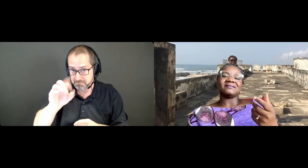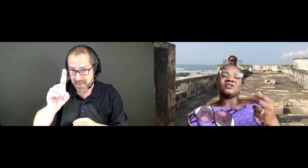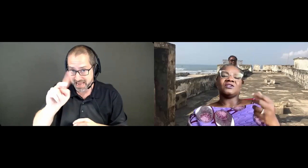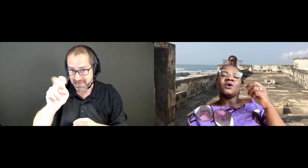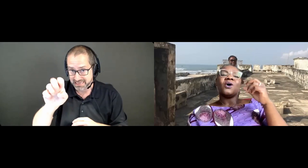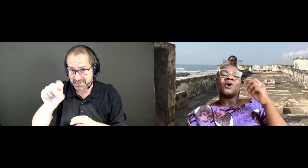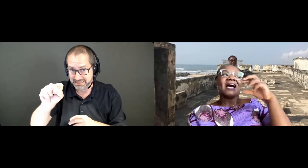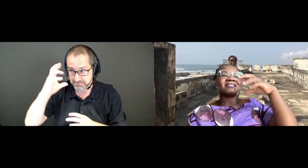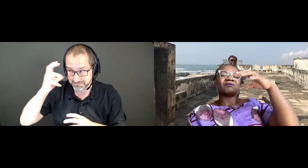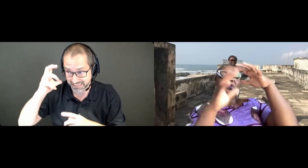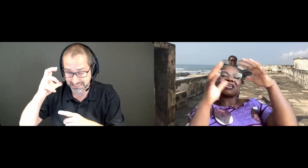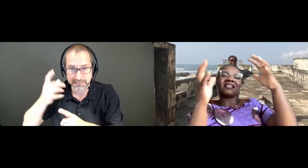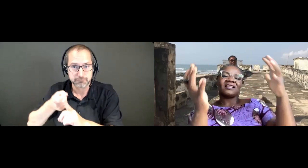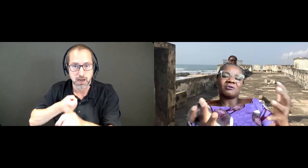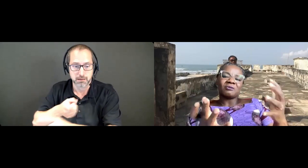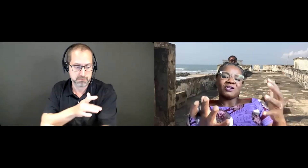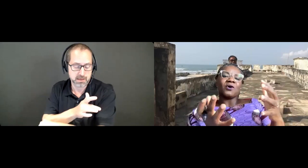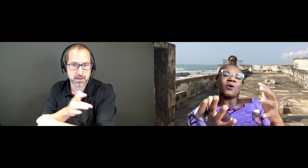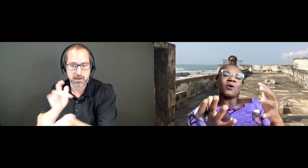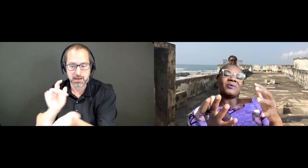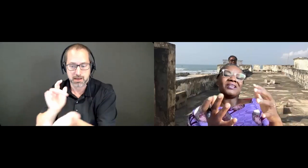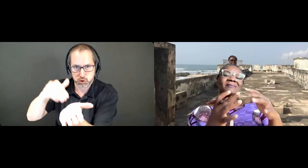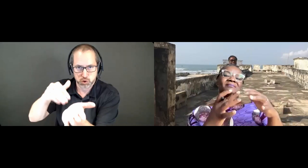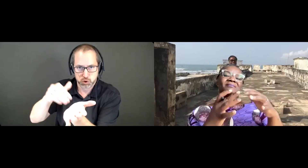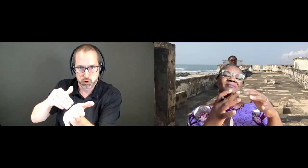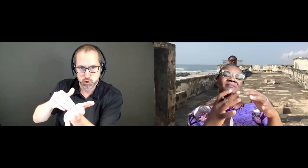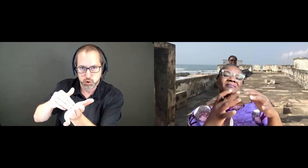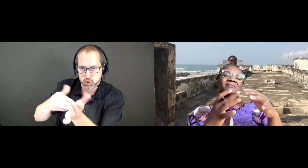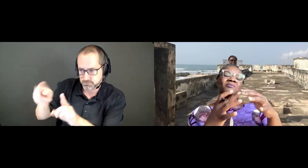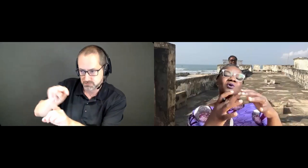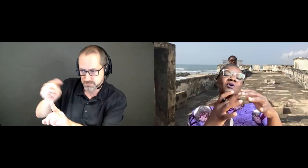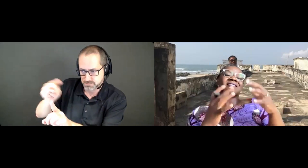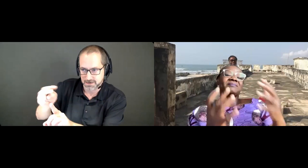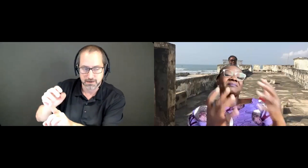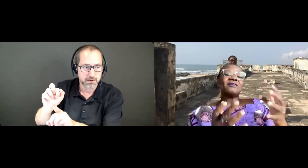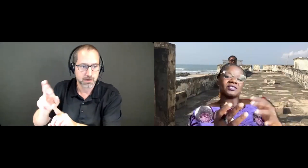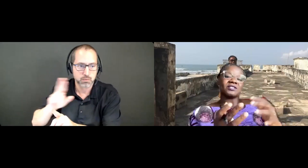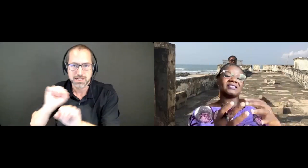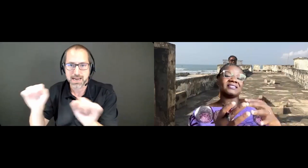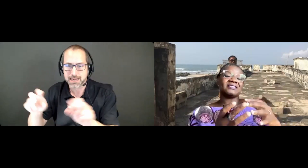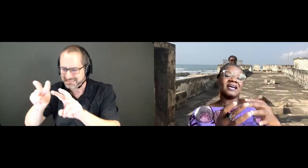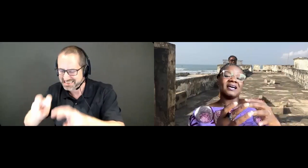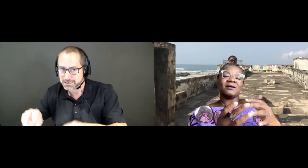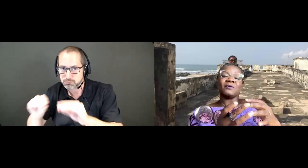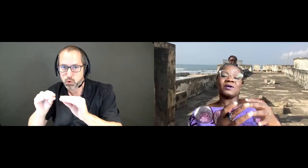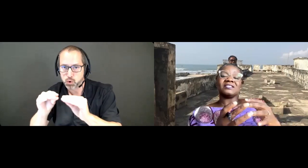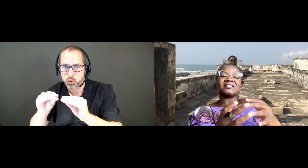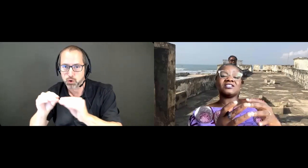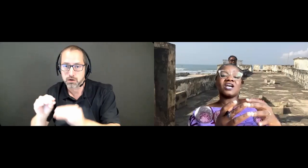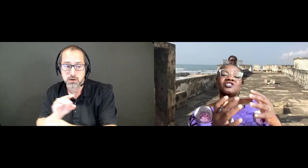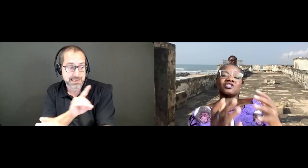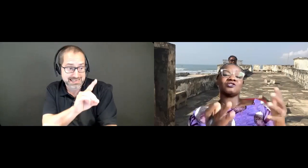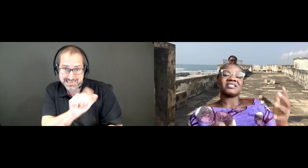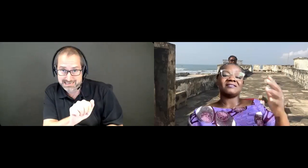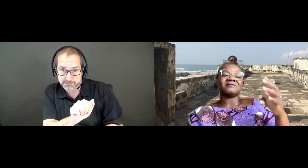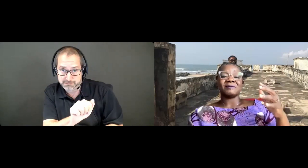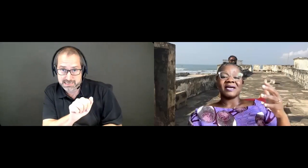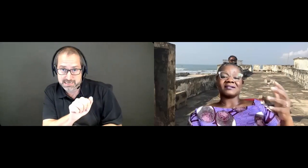or as if we can, you know, open it up more. Disability was not just looked at from a medical